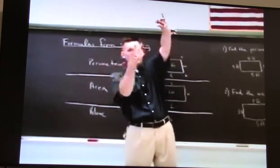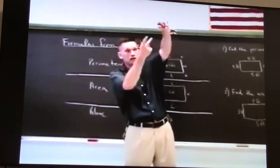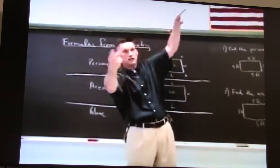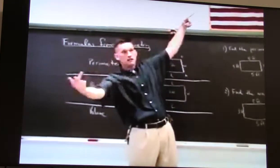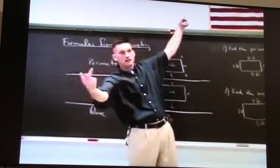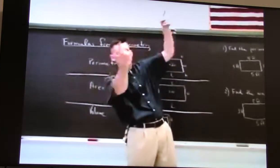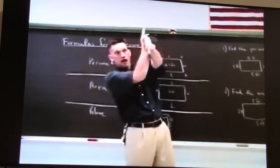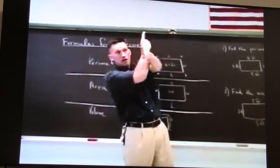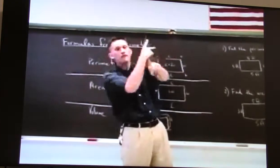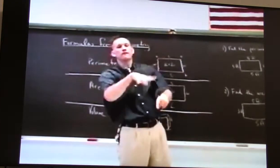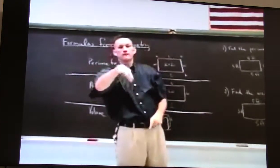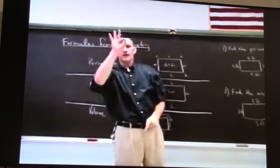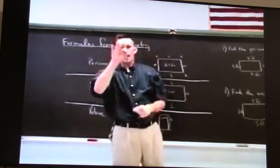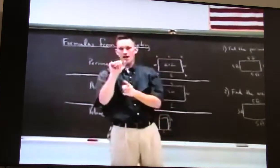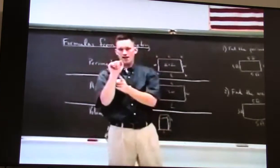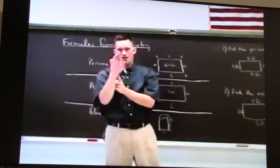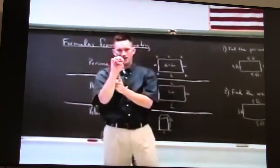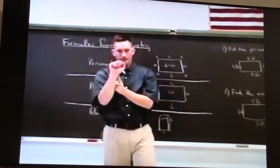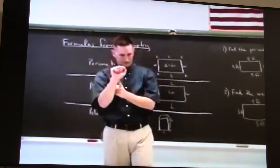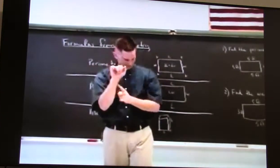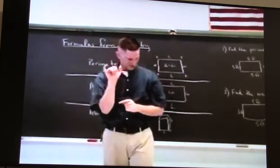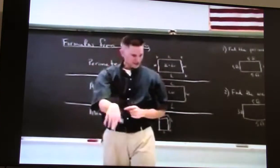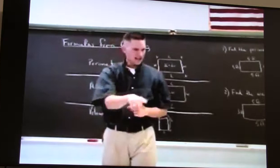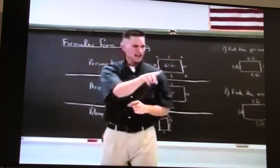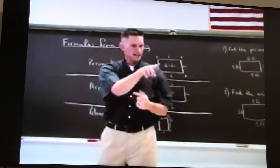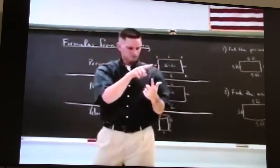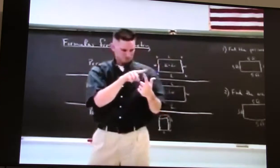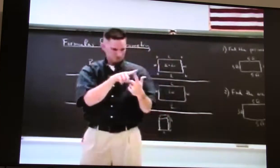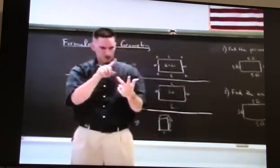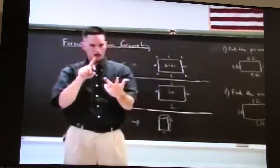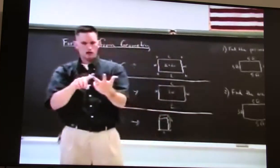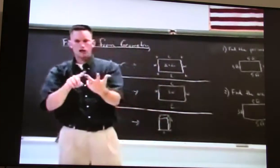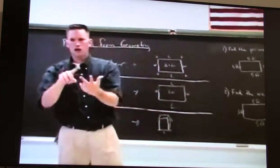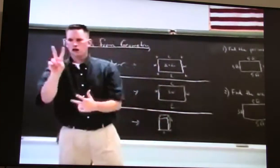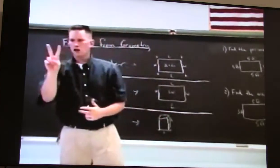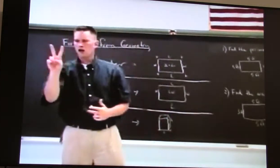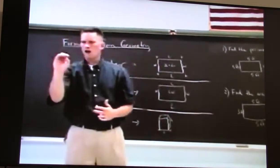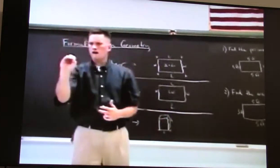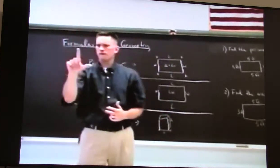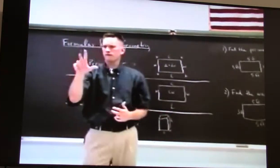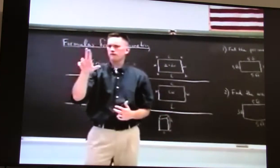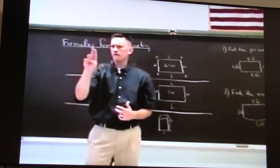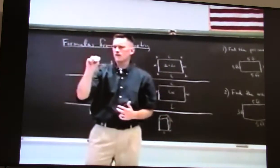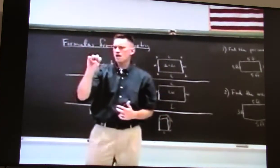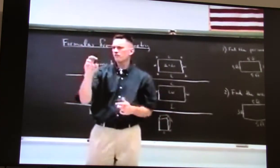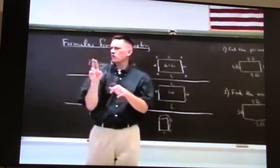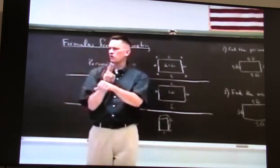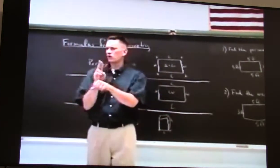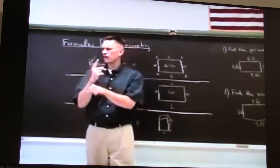each individual piece. And for the third one, volume.